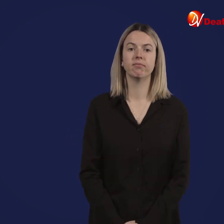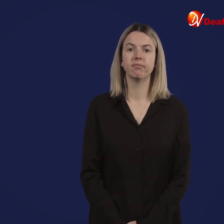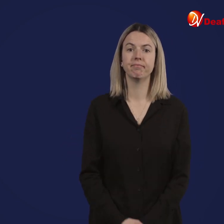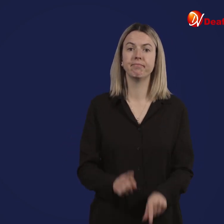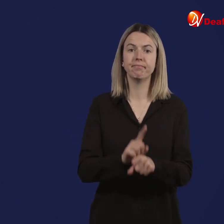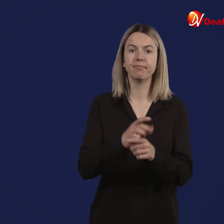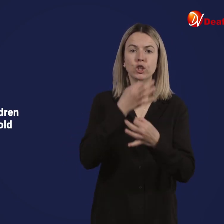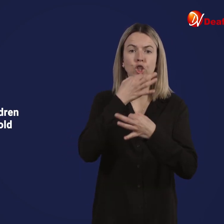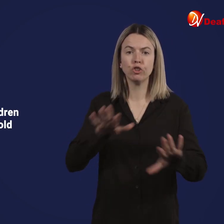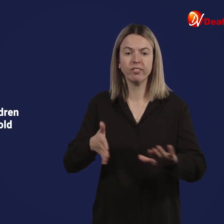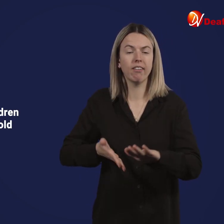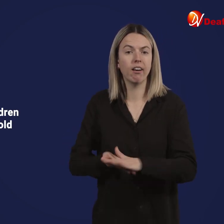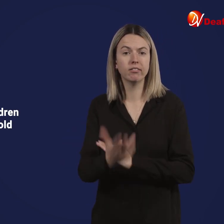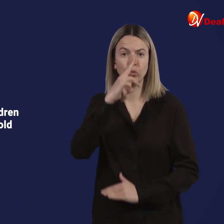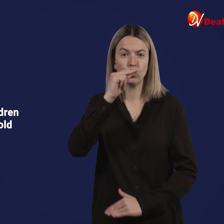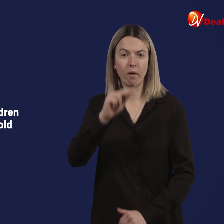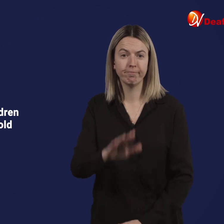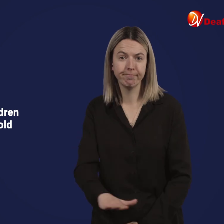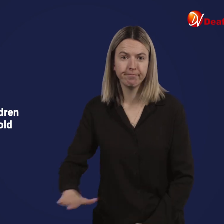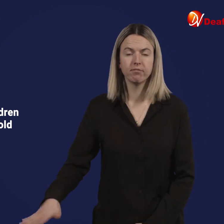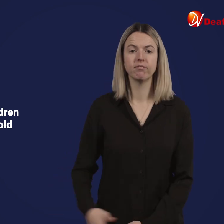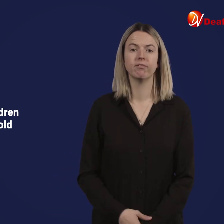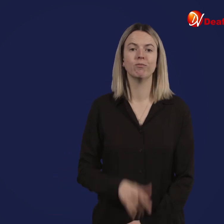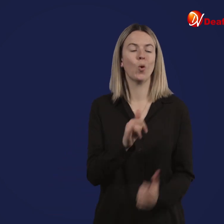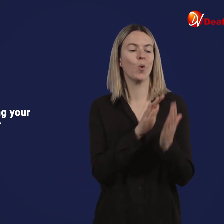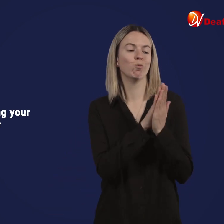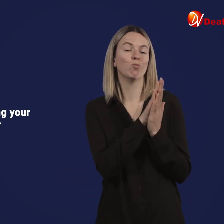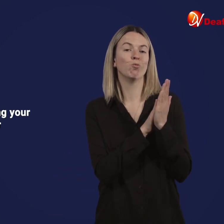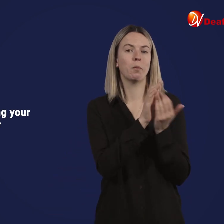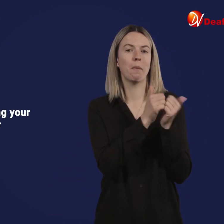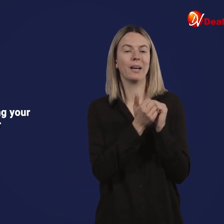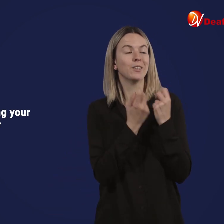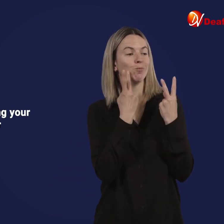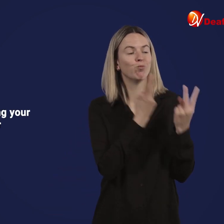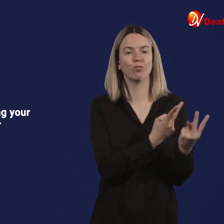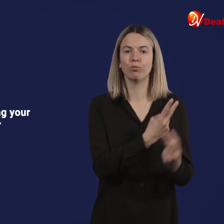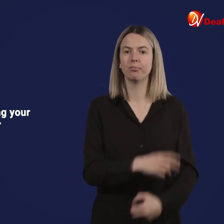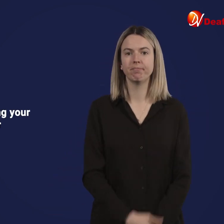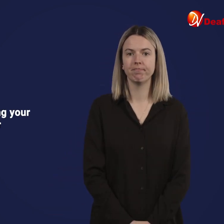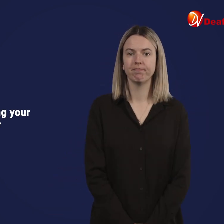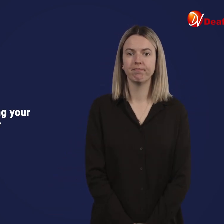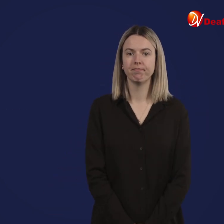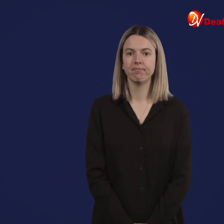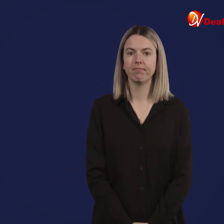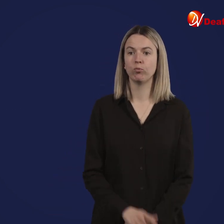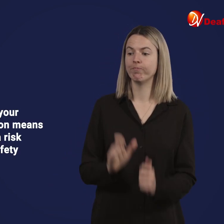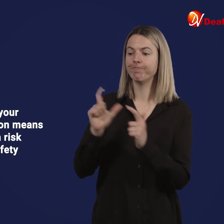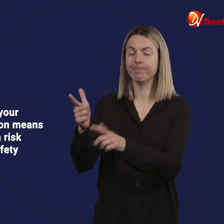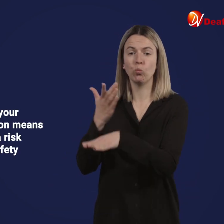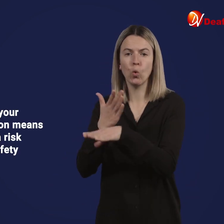If the nature of your work or education means wearing a face mask is a risk to their health and safety. If the nature of your work or education means clear visibility of mouth is needed, such as teaching, lecturing, or broadcasting.